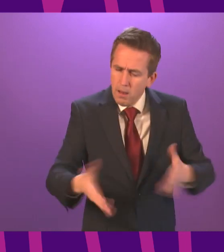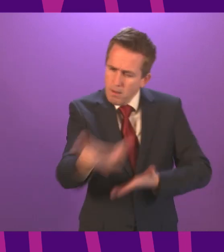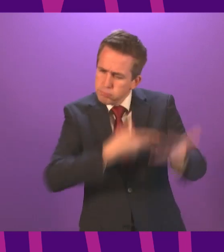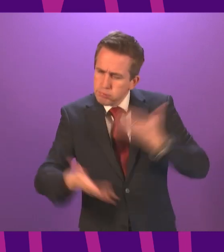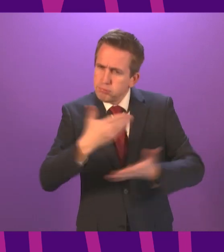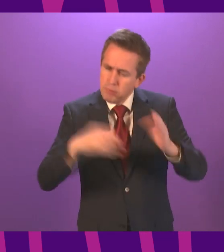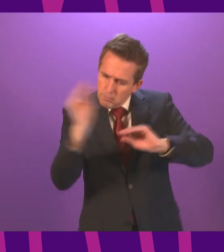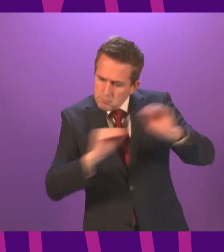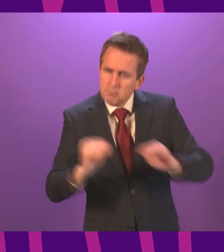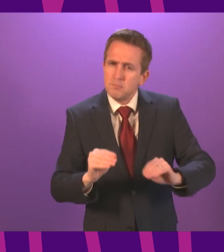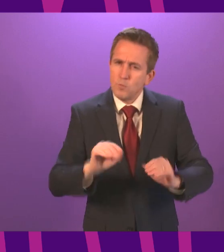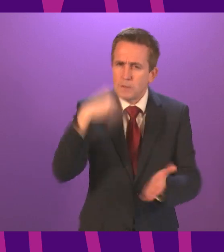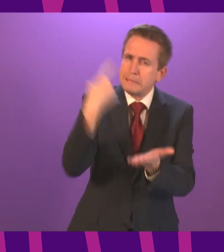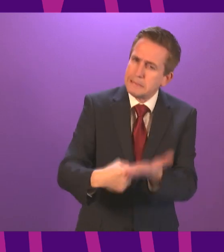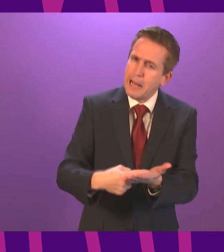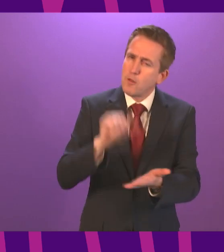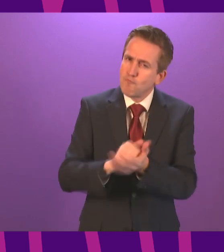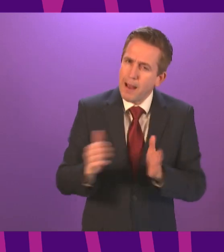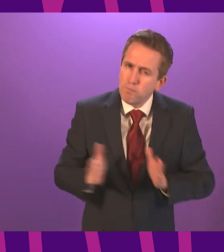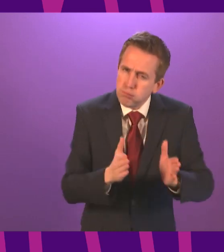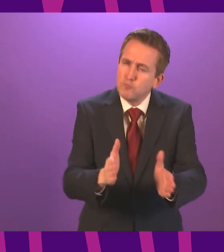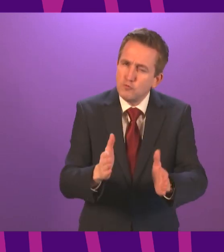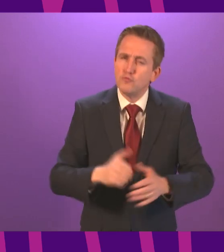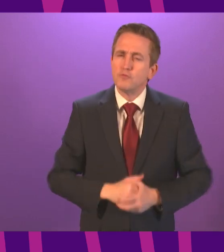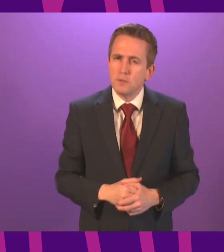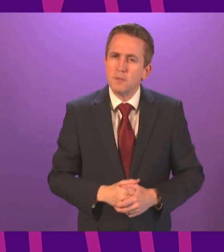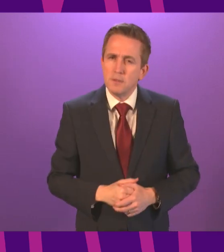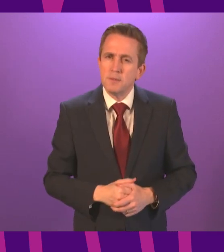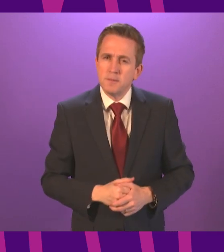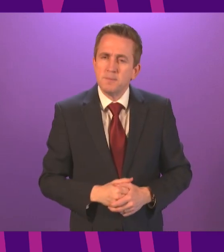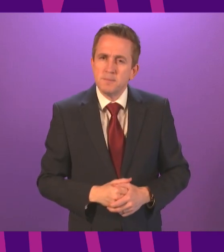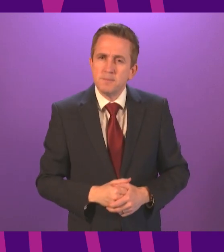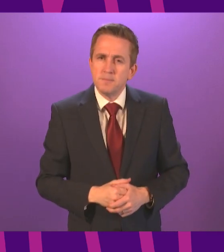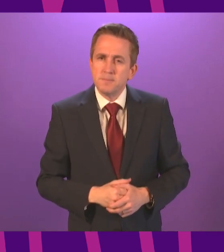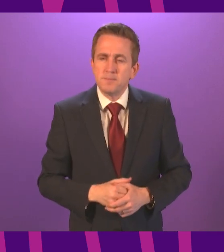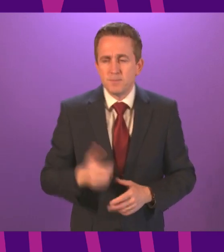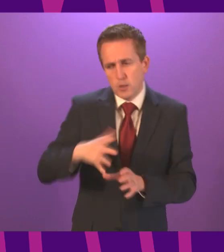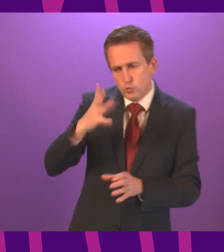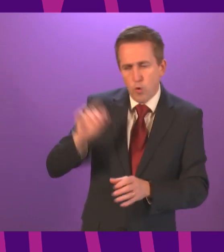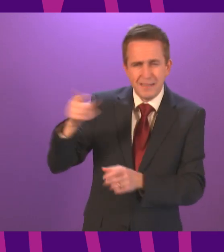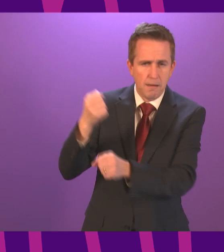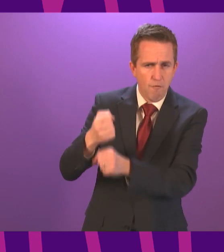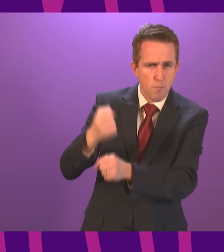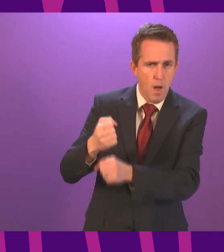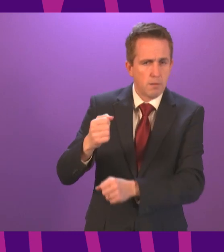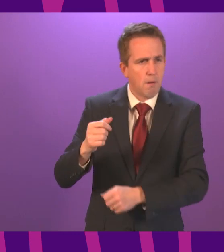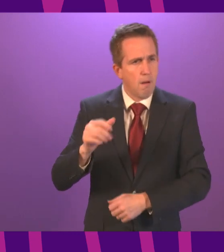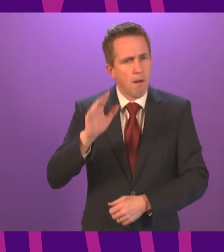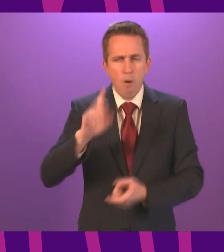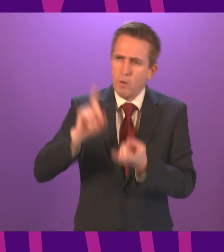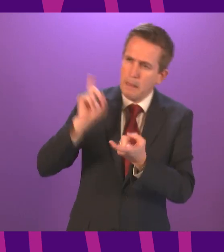am sceptical about the Conservative Government’s commitment to a high-value, high-tech economy